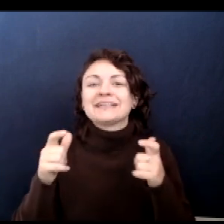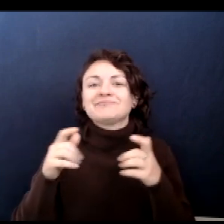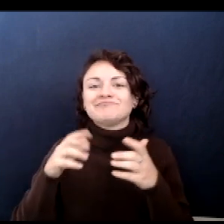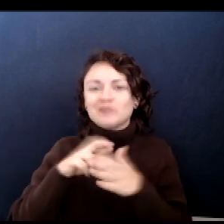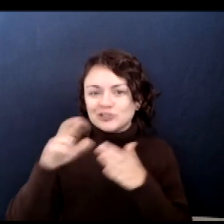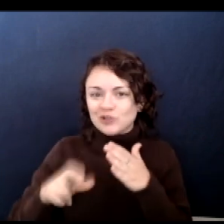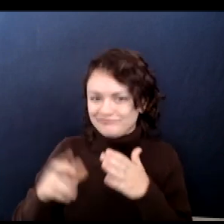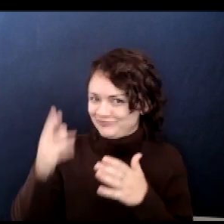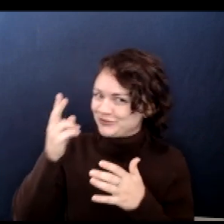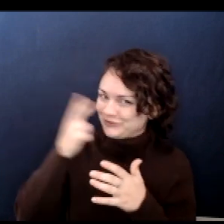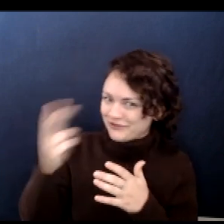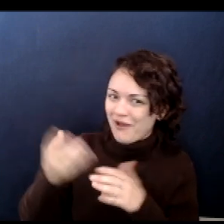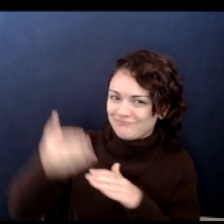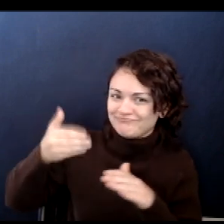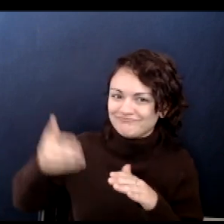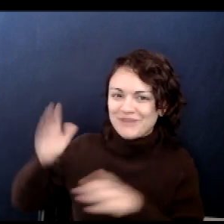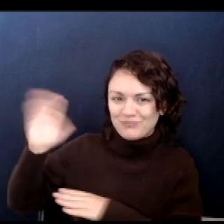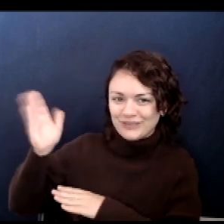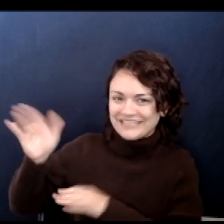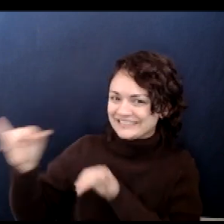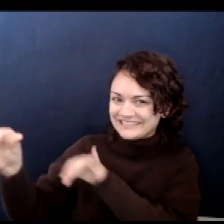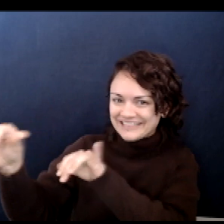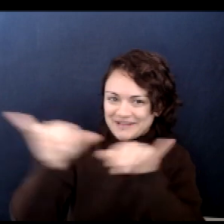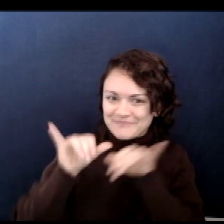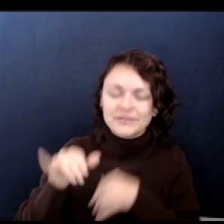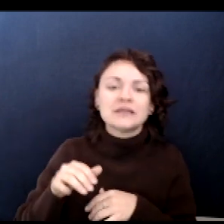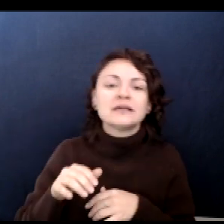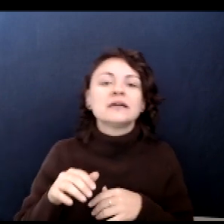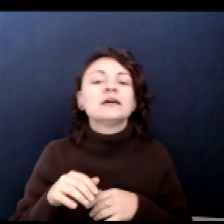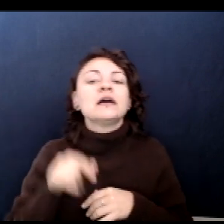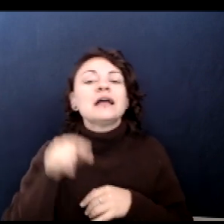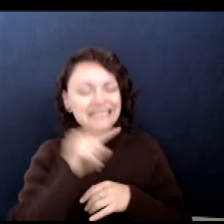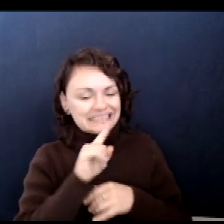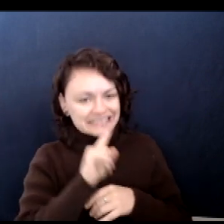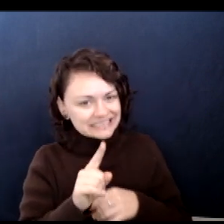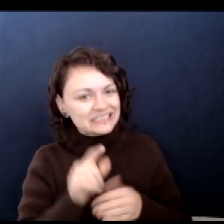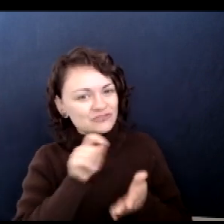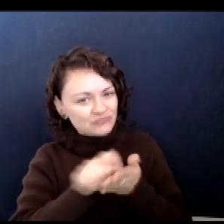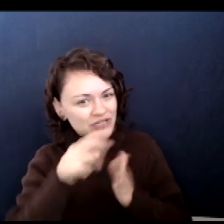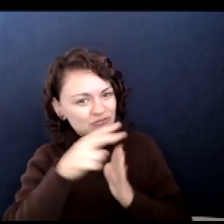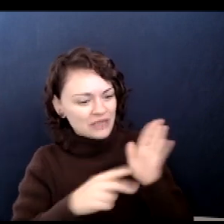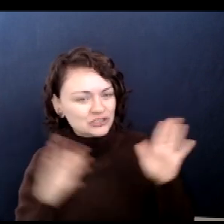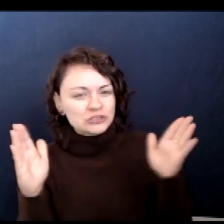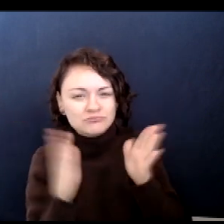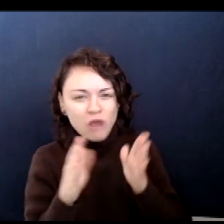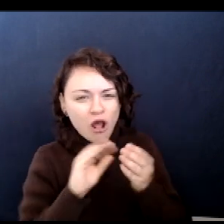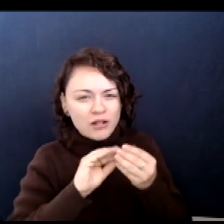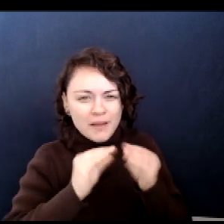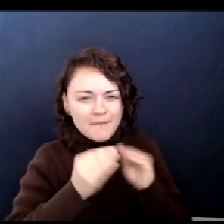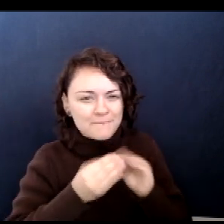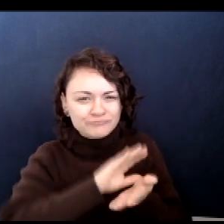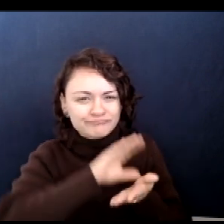Is one, this is so much smaller body of literature compared to the work that we have on nursing homes, for example.